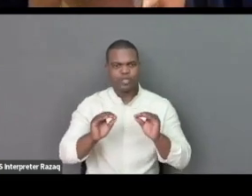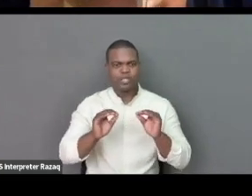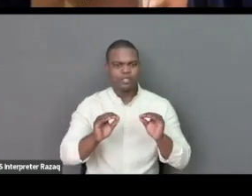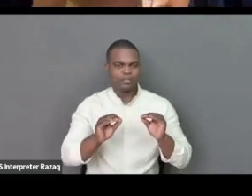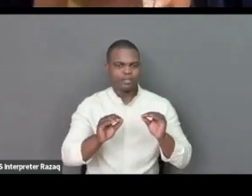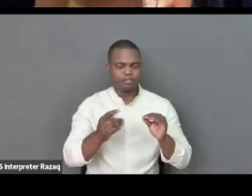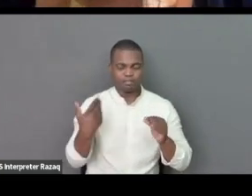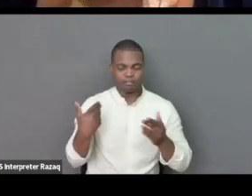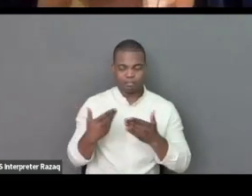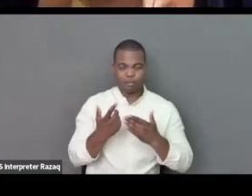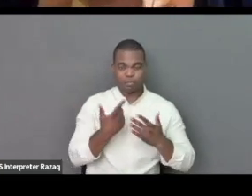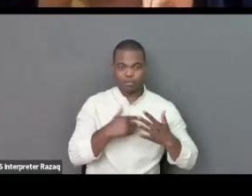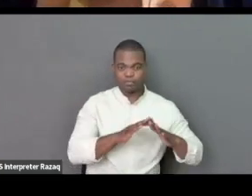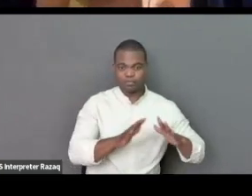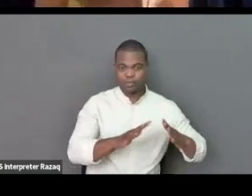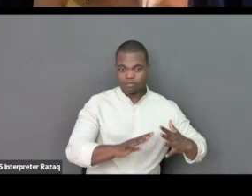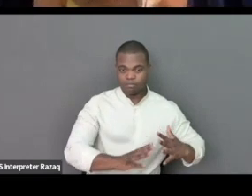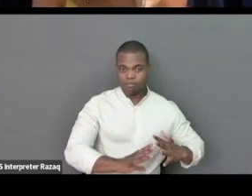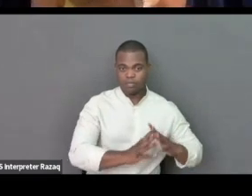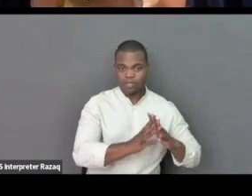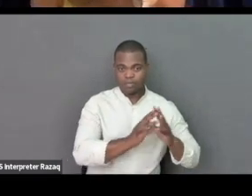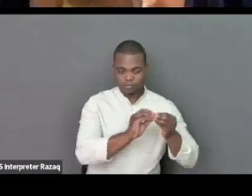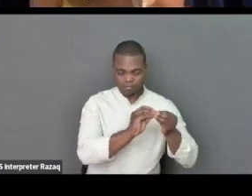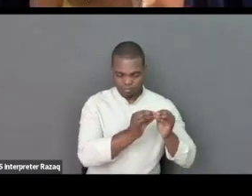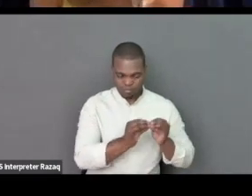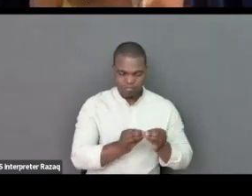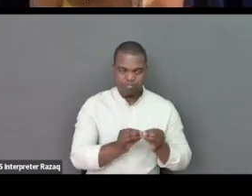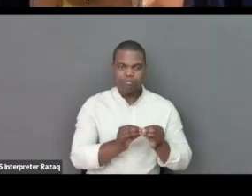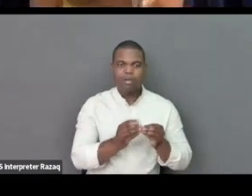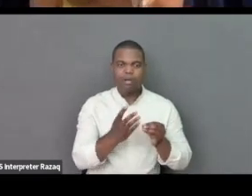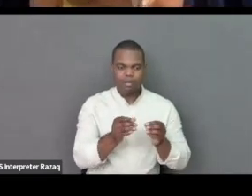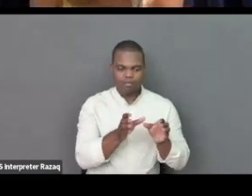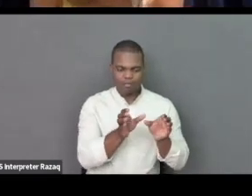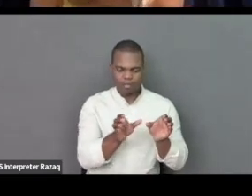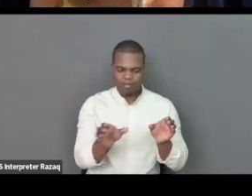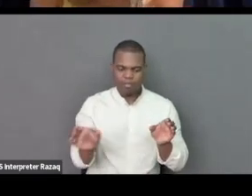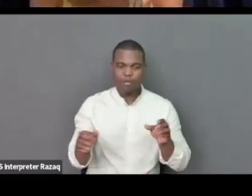the first module is about web accessibility,